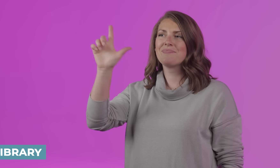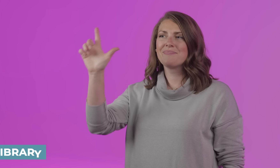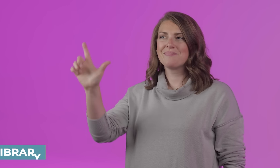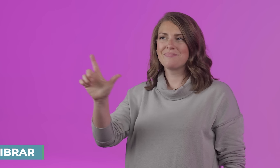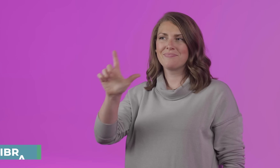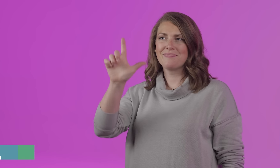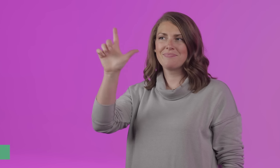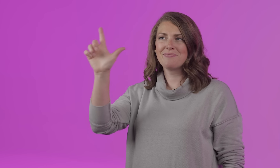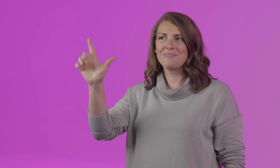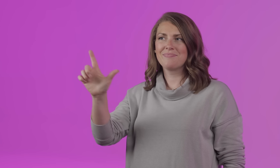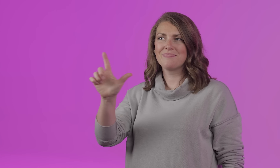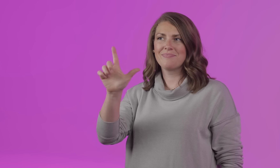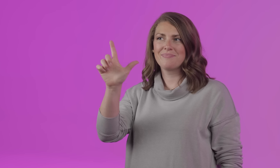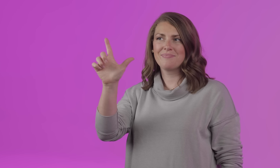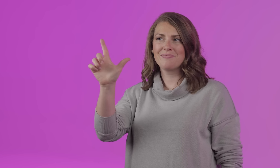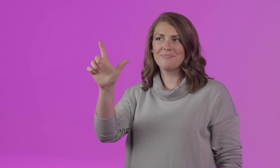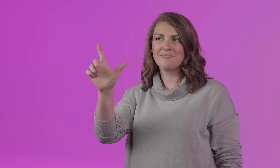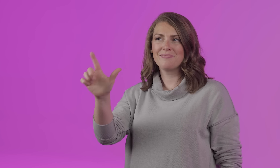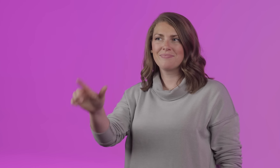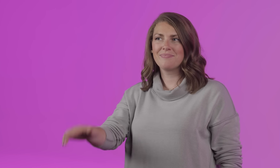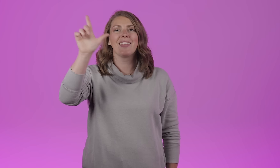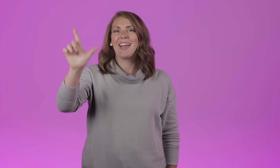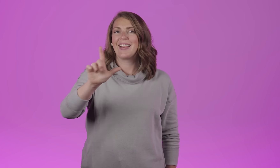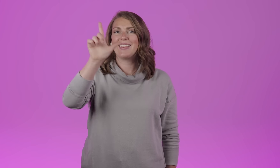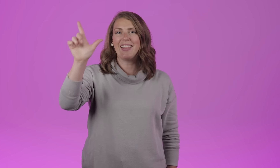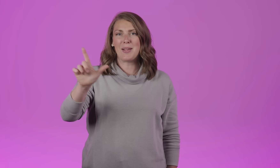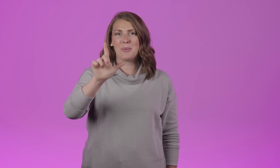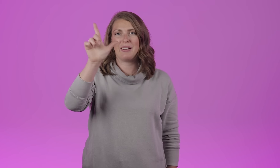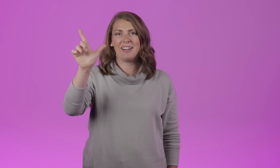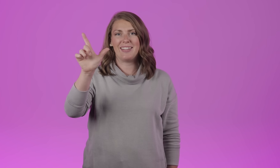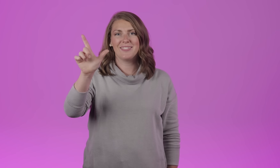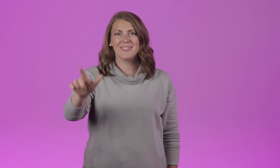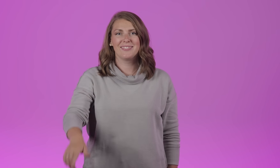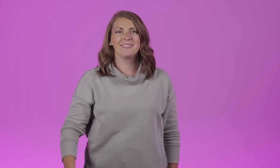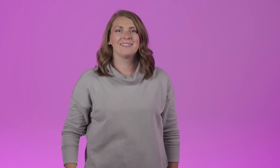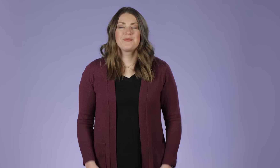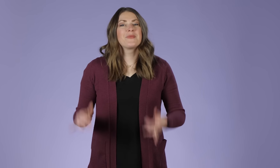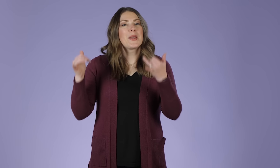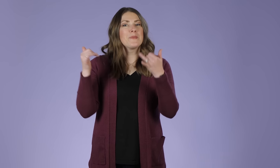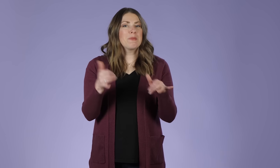It's an L hand moving in a circle. Library.